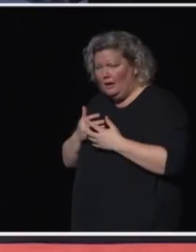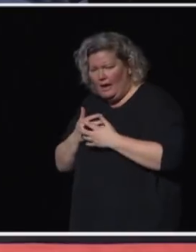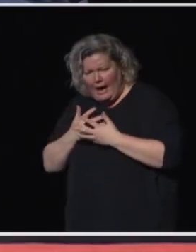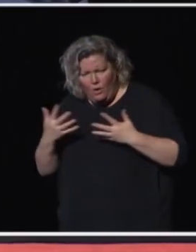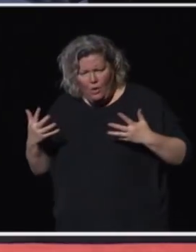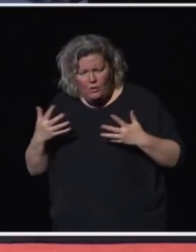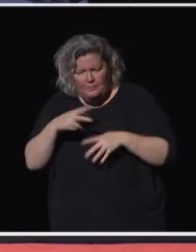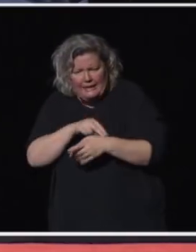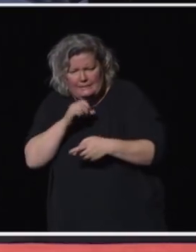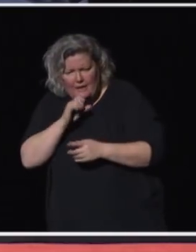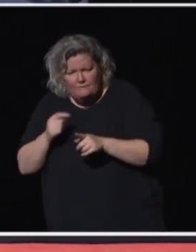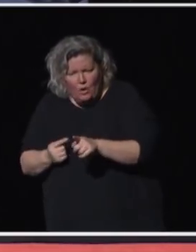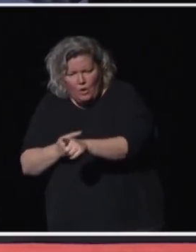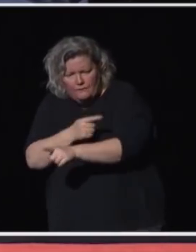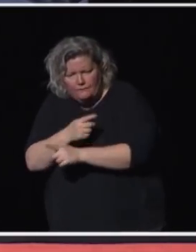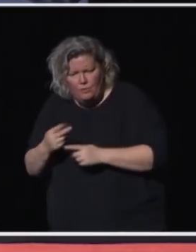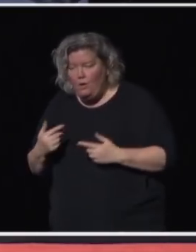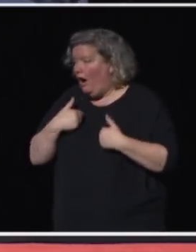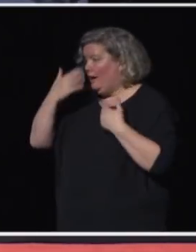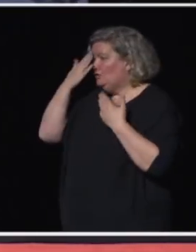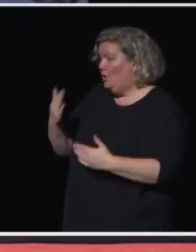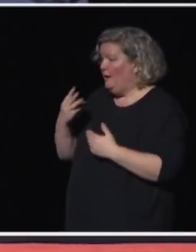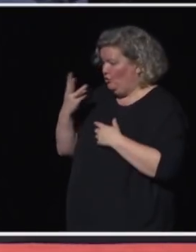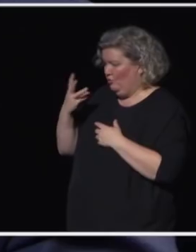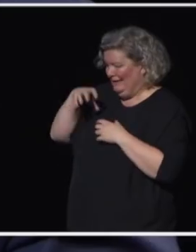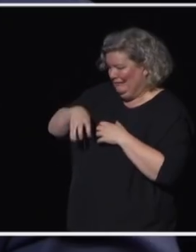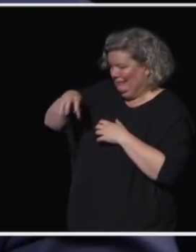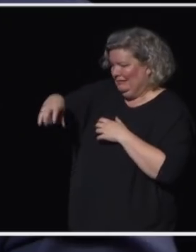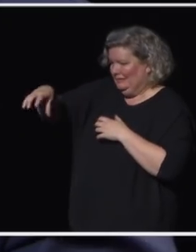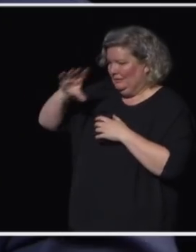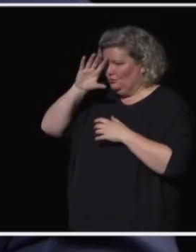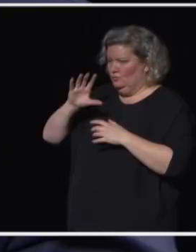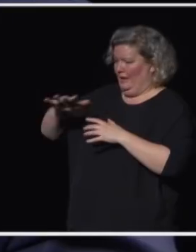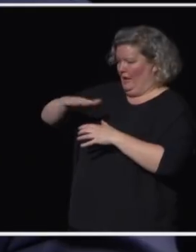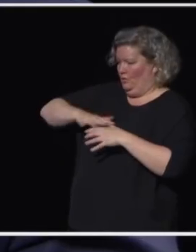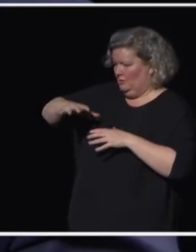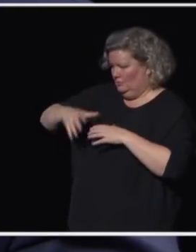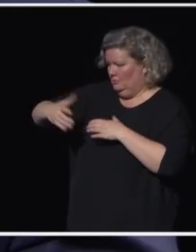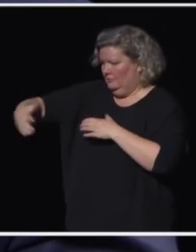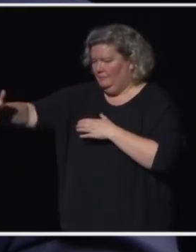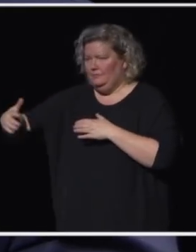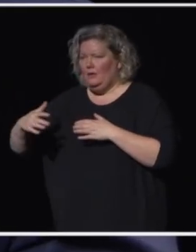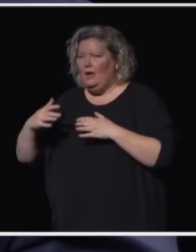Oh, I don't know how long but he followed him through three jurisdictions. And the crazy thing was he was allegedly looking